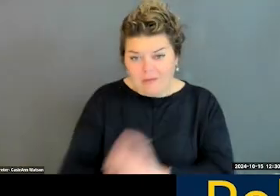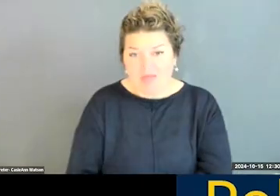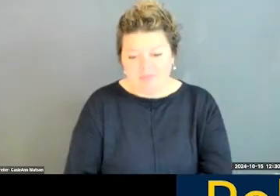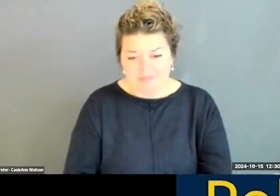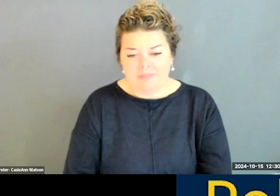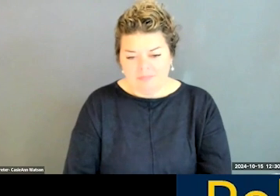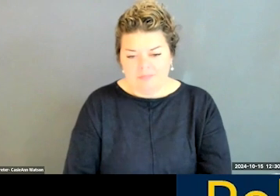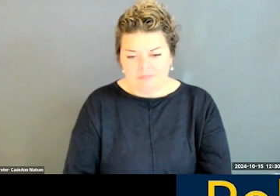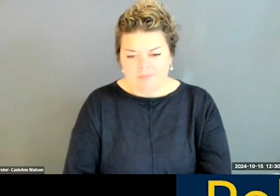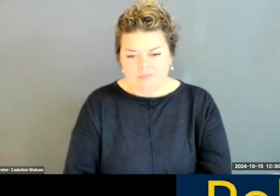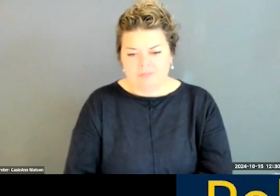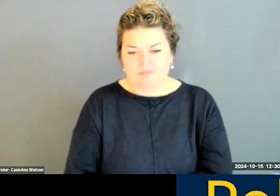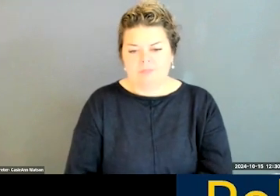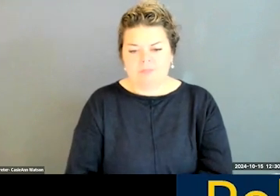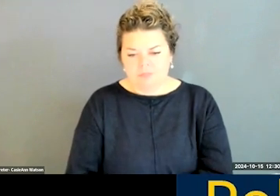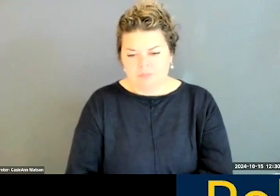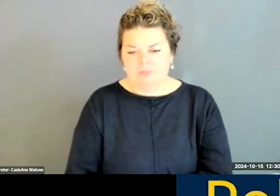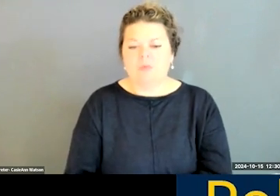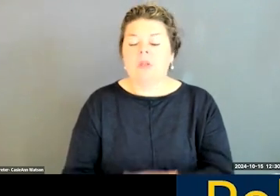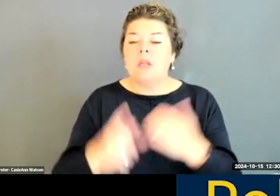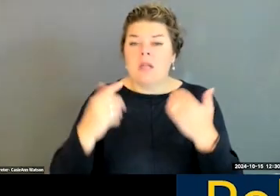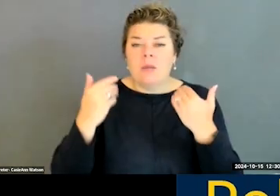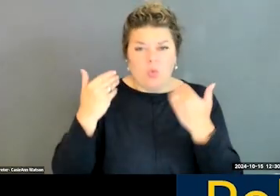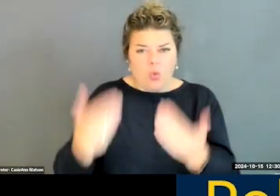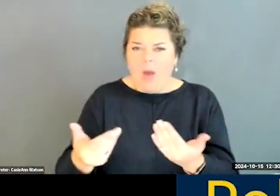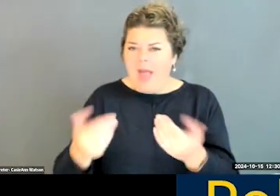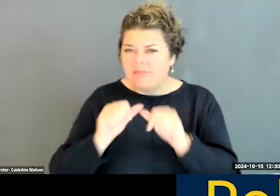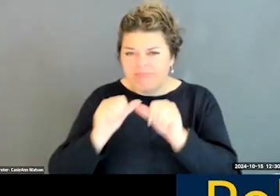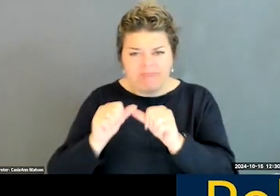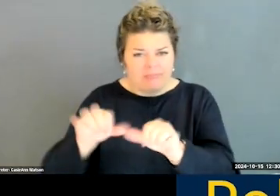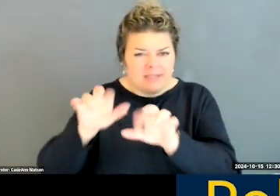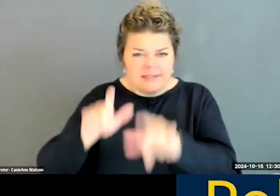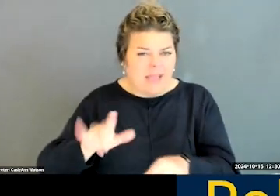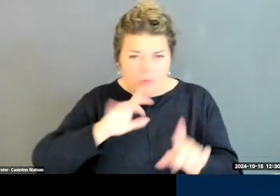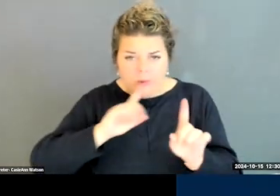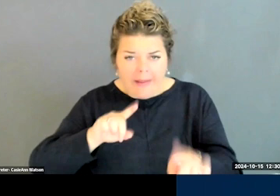Okay, I'm gonna let you all continue with typing in your answers as we move over